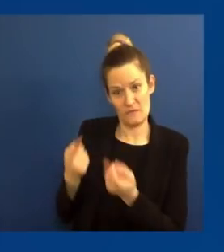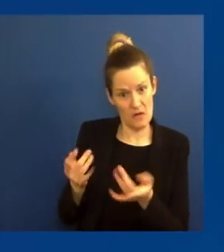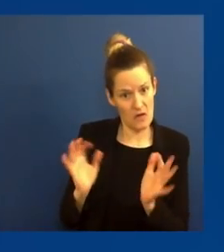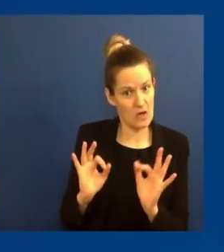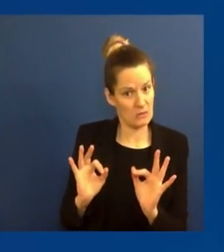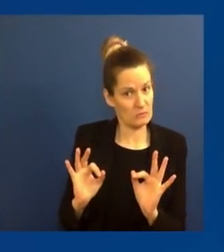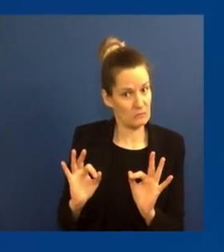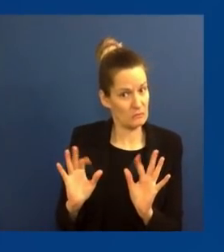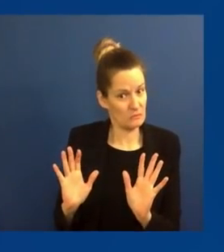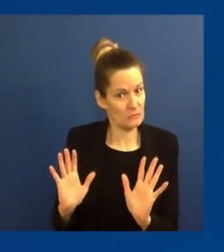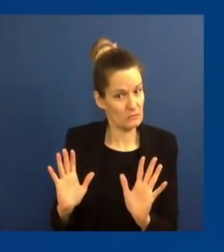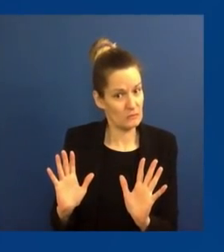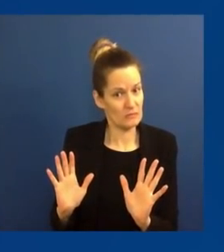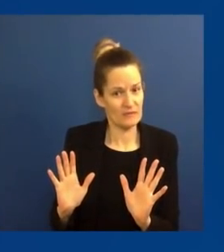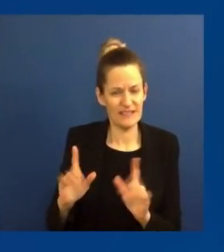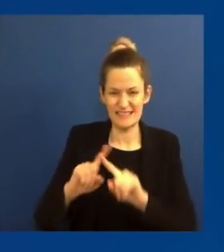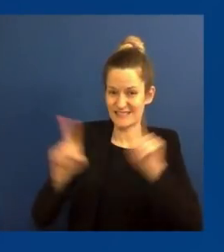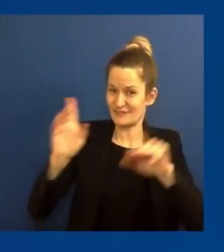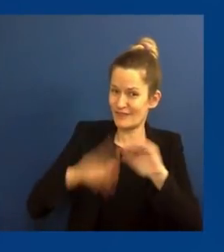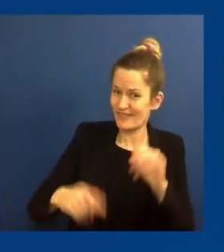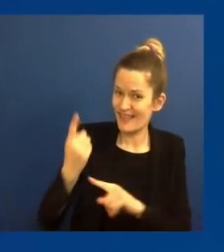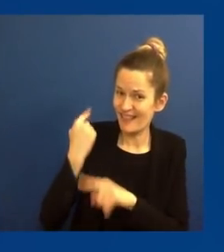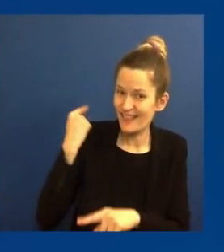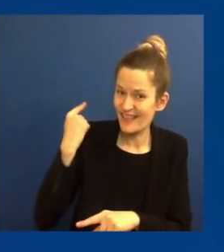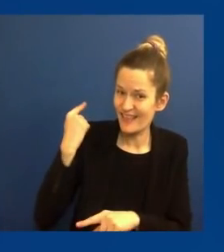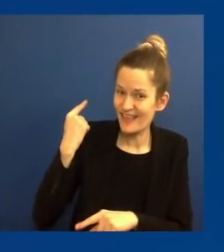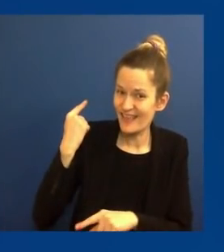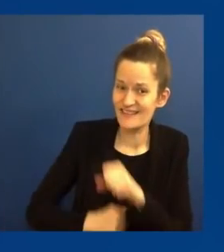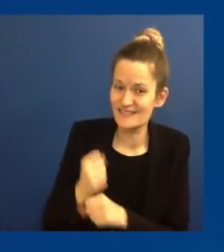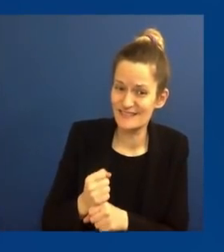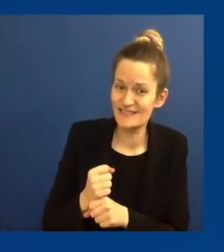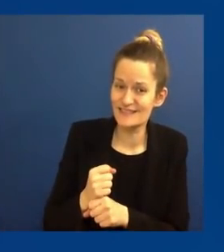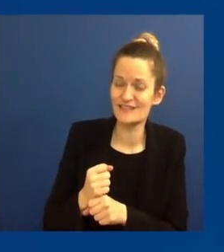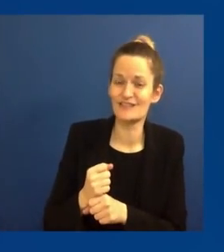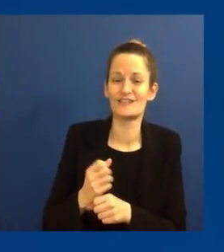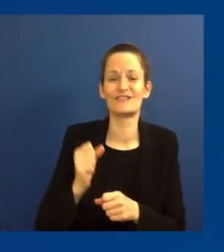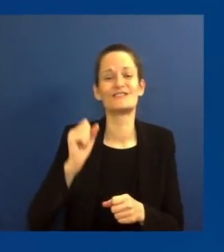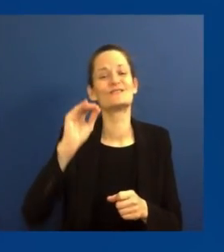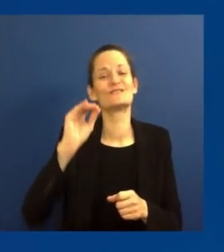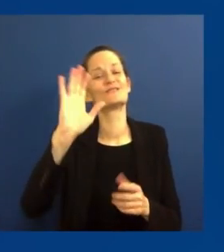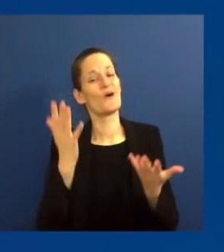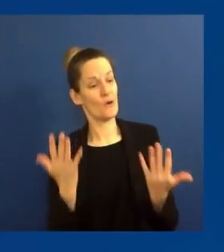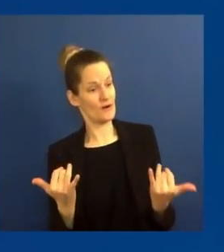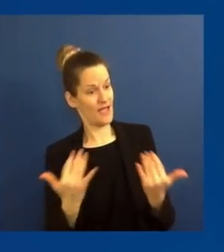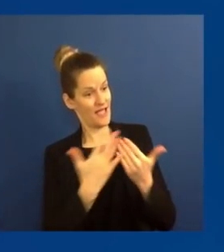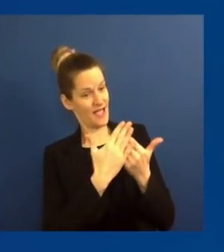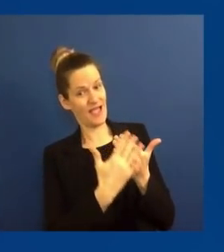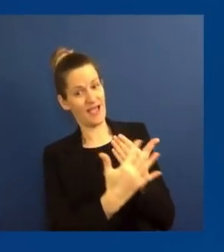And going forward, we have that toolkit, and we'll continue to expand that toolkit to make sure that we can deal with any scenario.